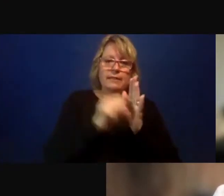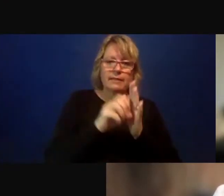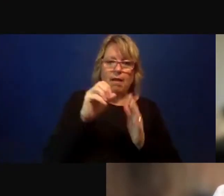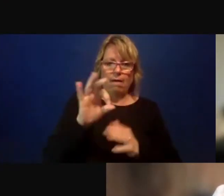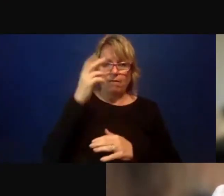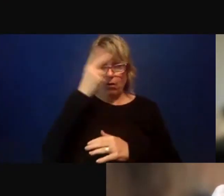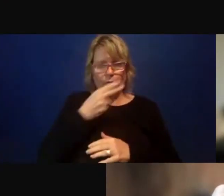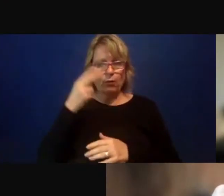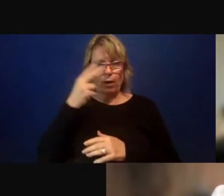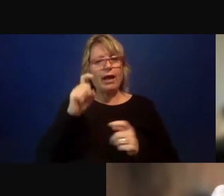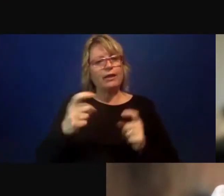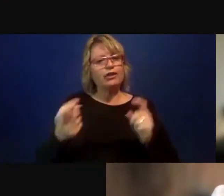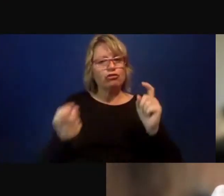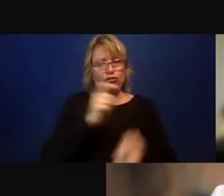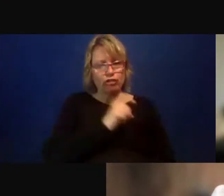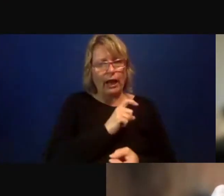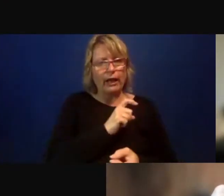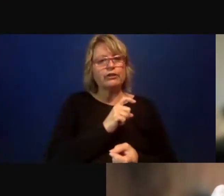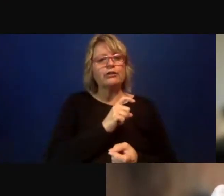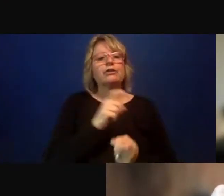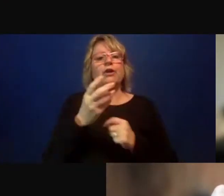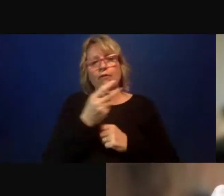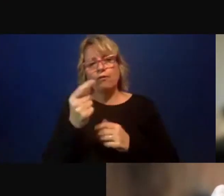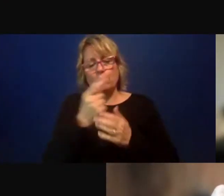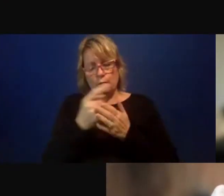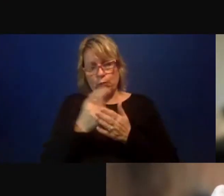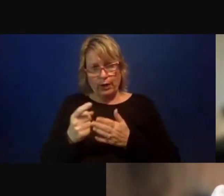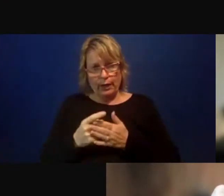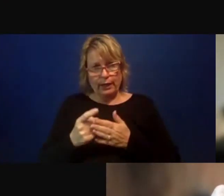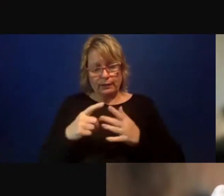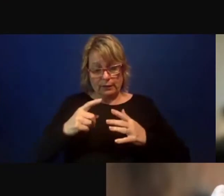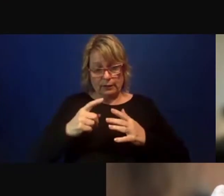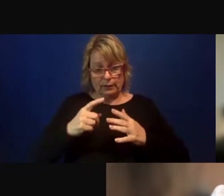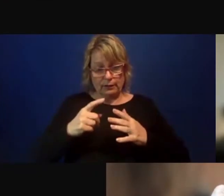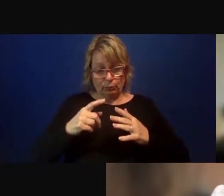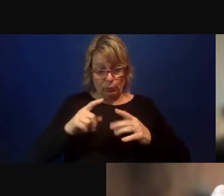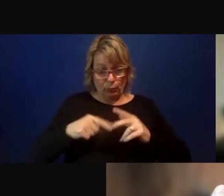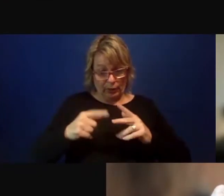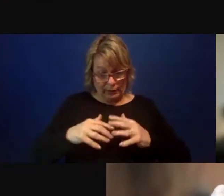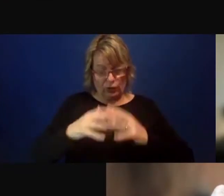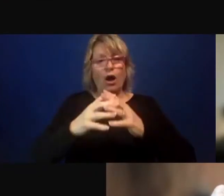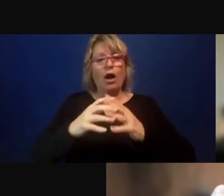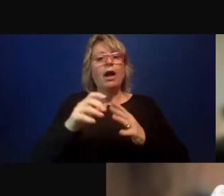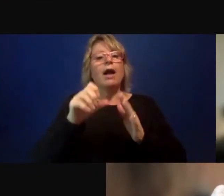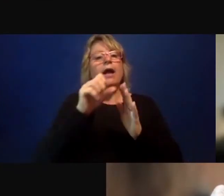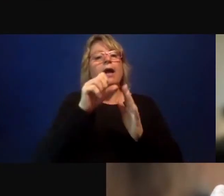be changed. And within a couple of weeks of the launch, the State Senate of Hawaii completely